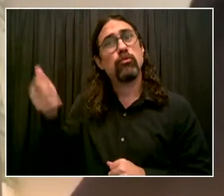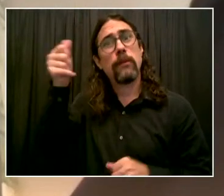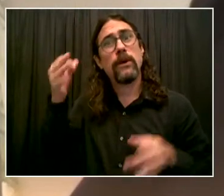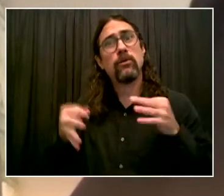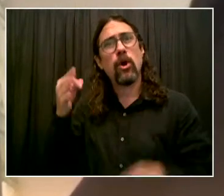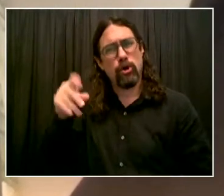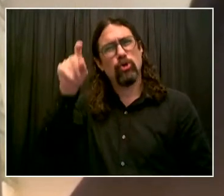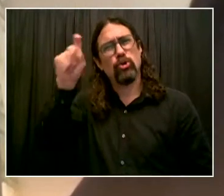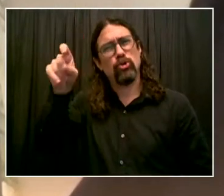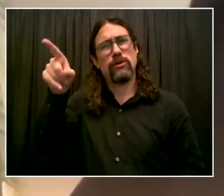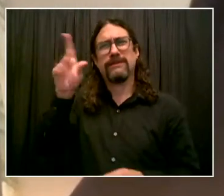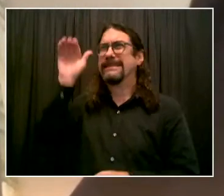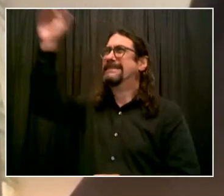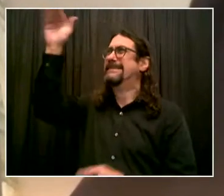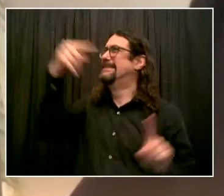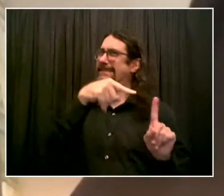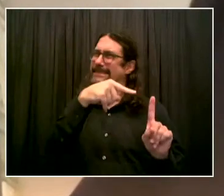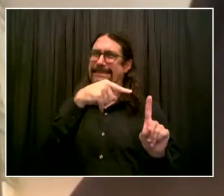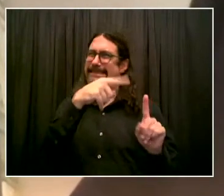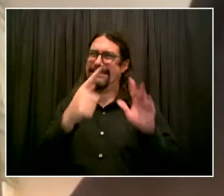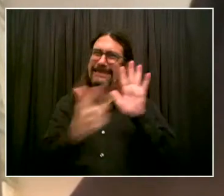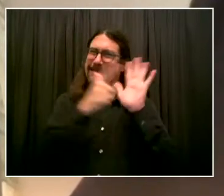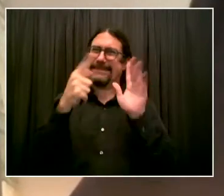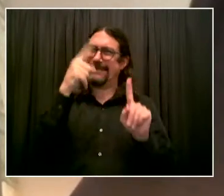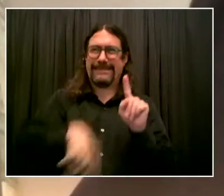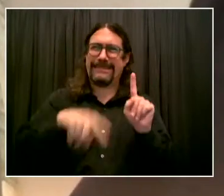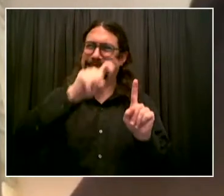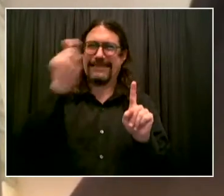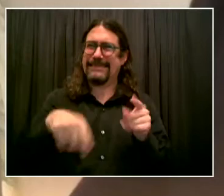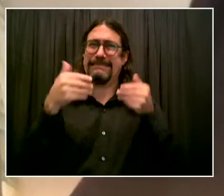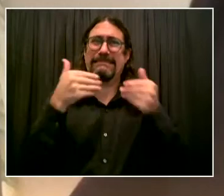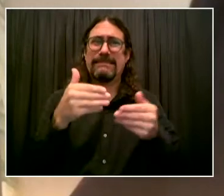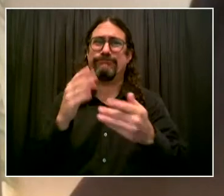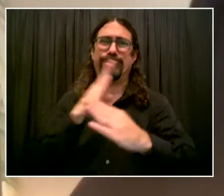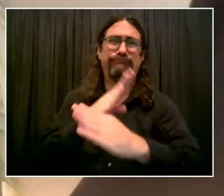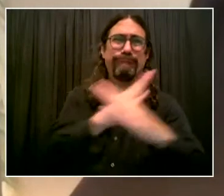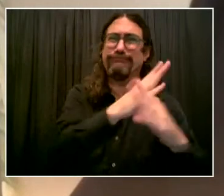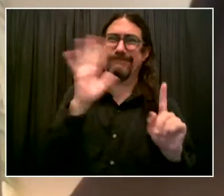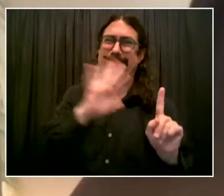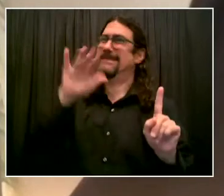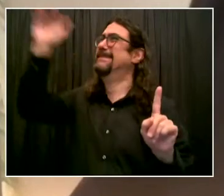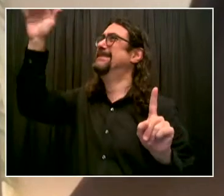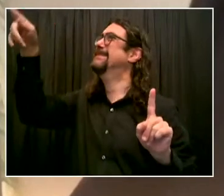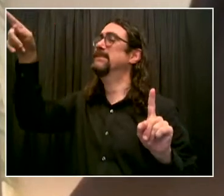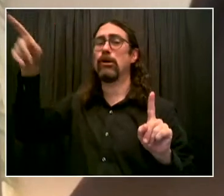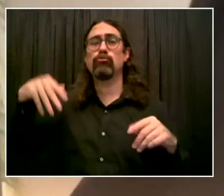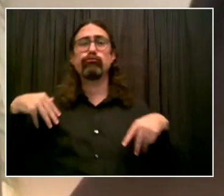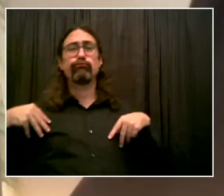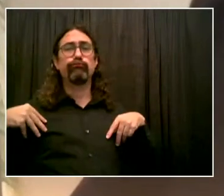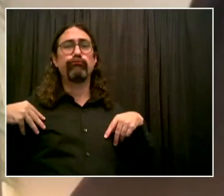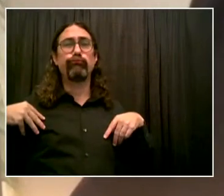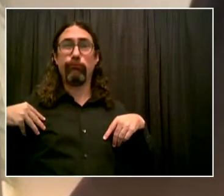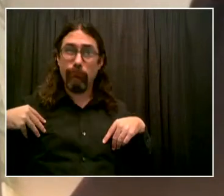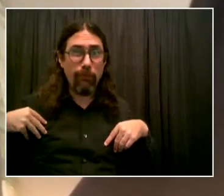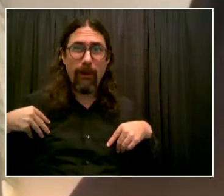LOSS LAST NIGHT. WHAT YOU SHOULD KNOW IS THAT WHILE THEY DECIDED NOT TO REVIEW THIS,